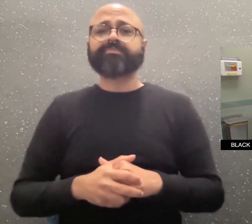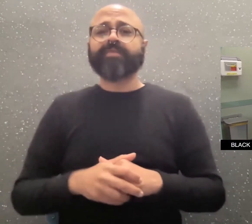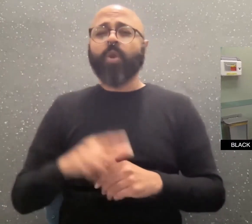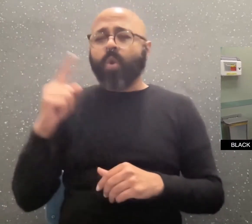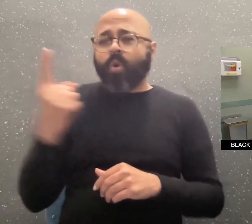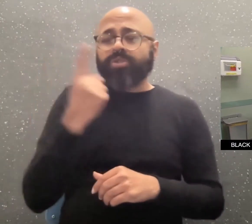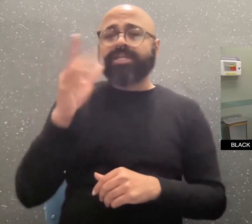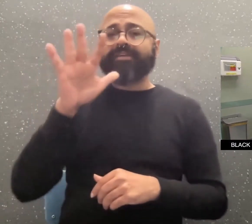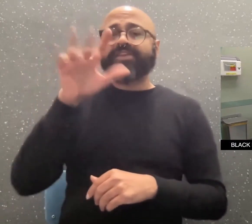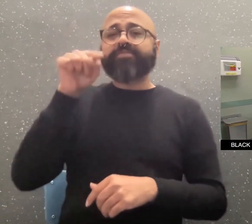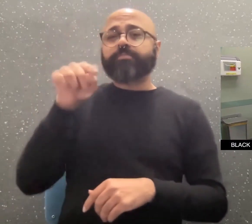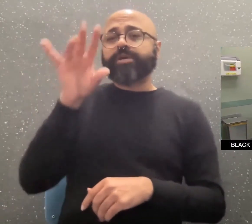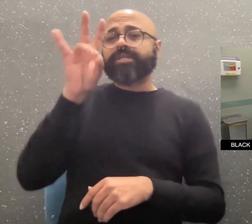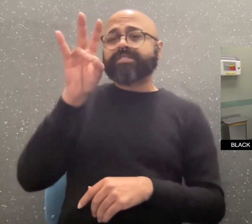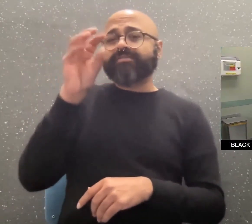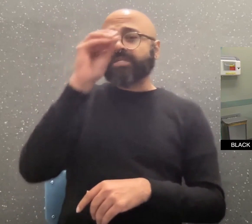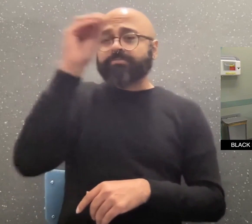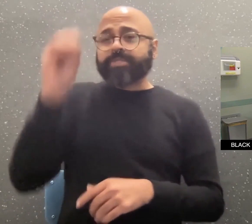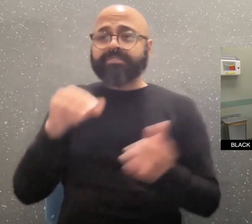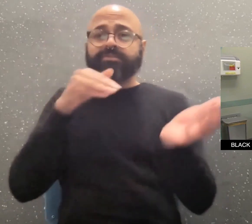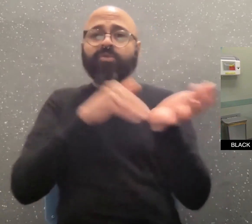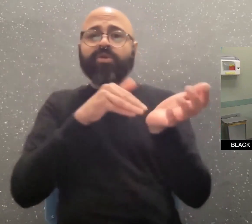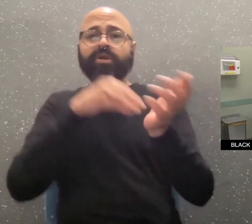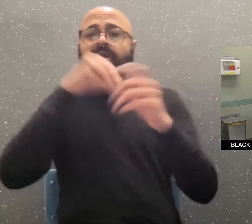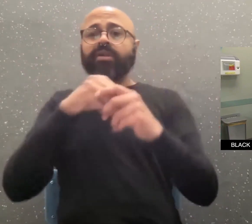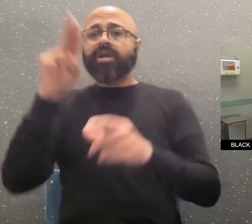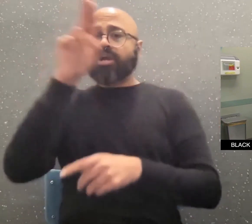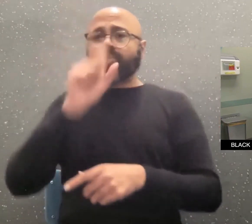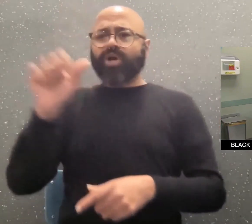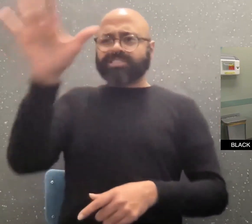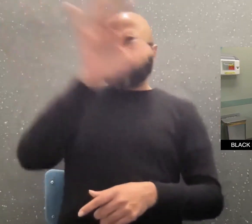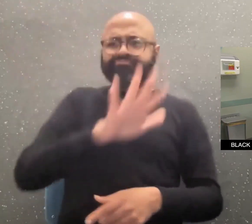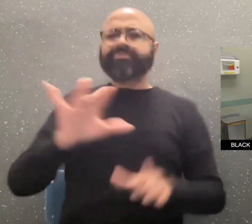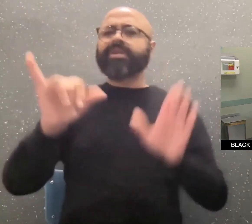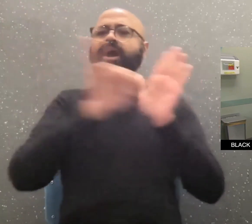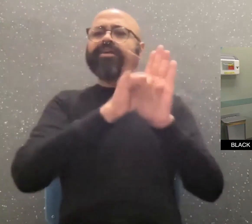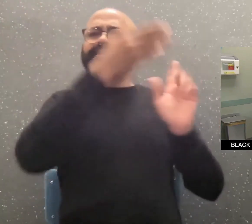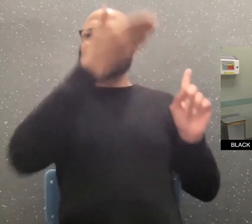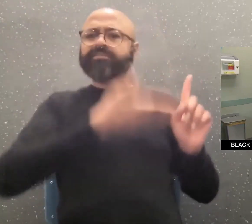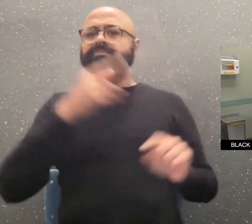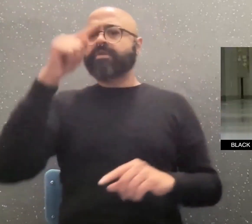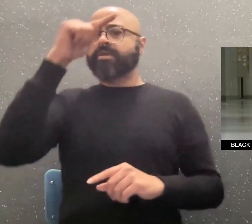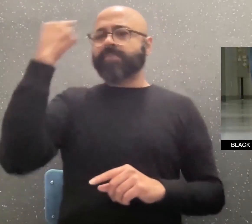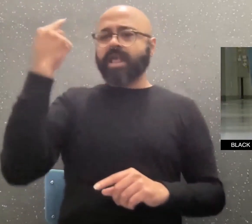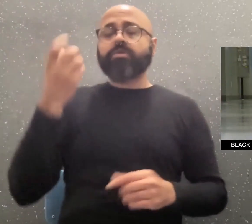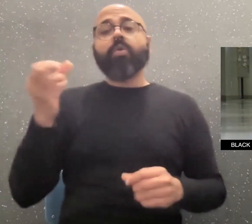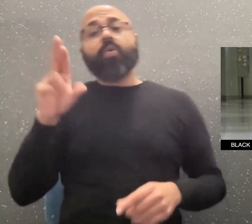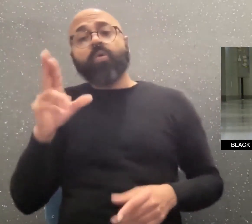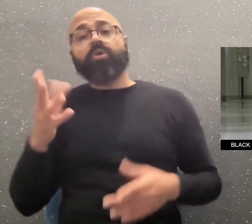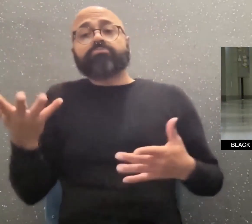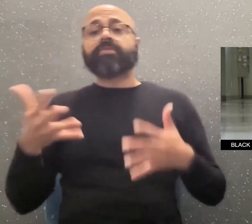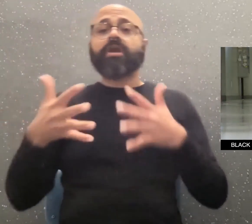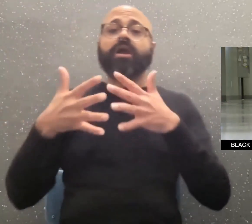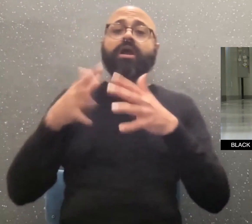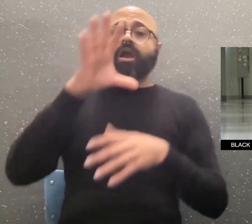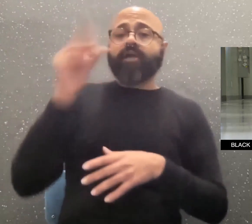low only 5.7% of physicians in the United States identify as black or African-American